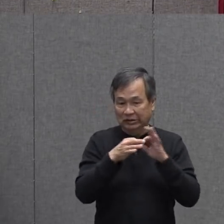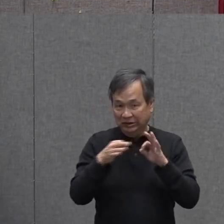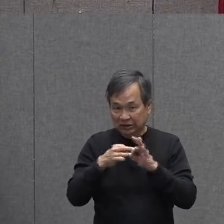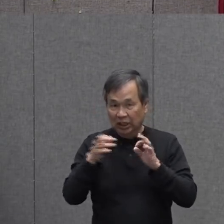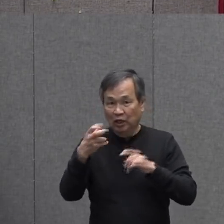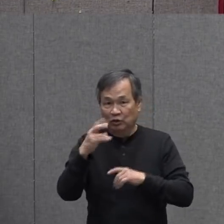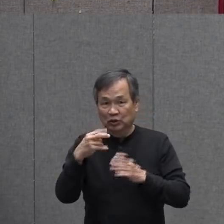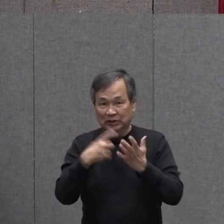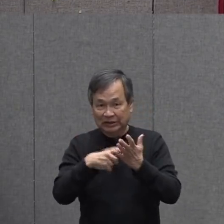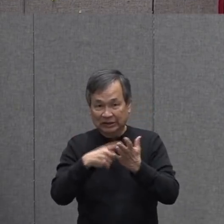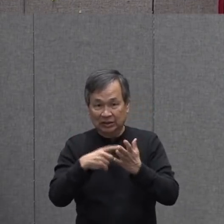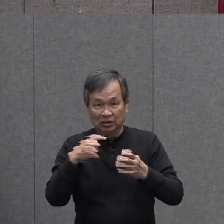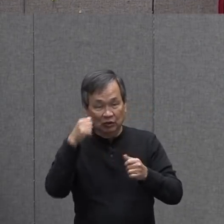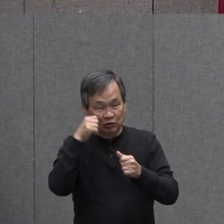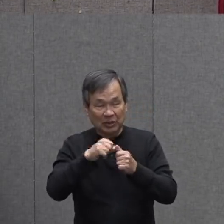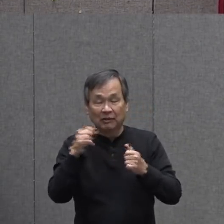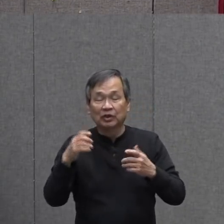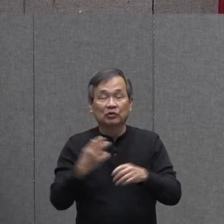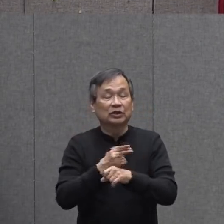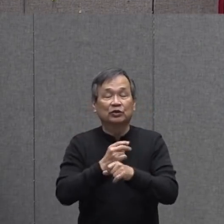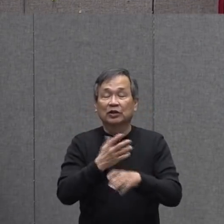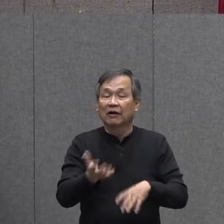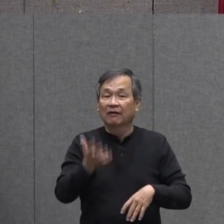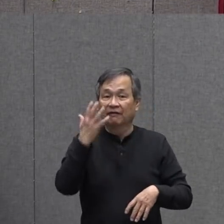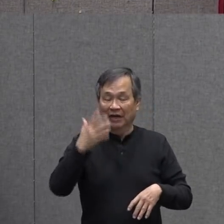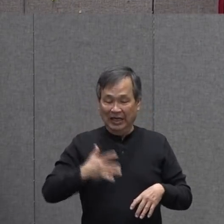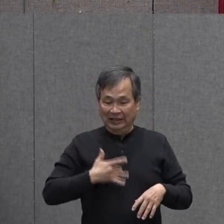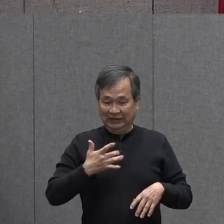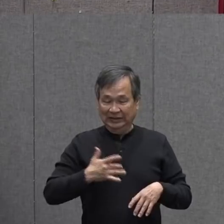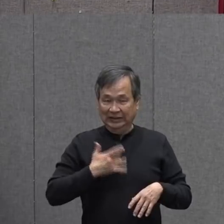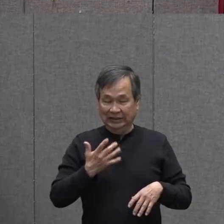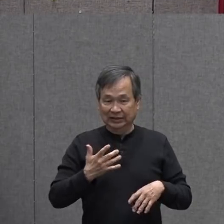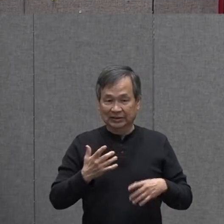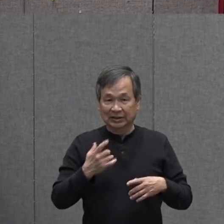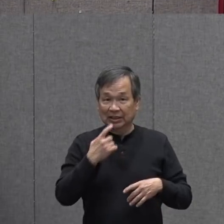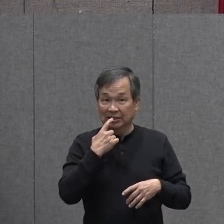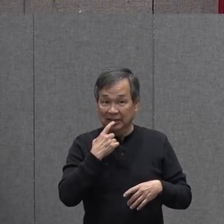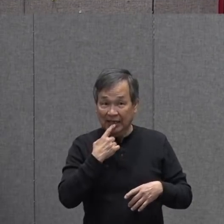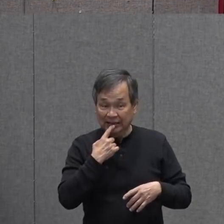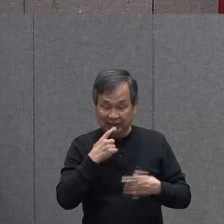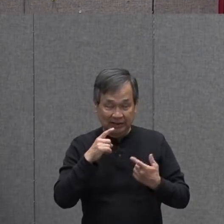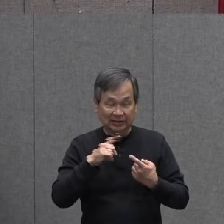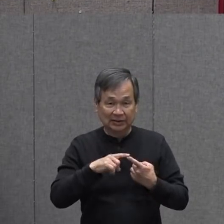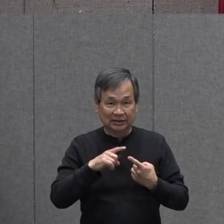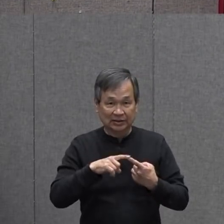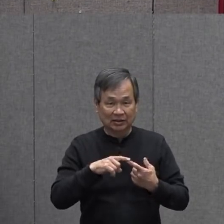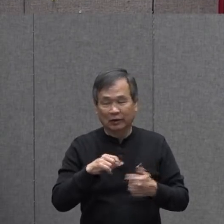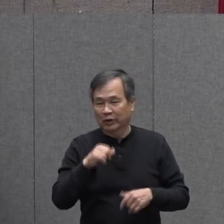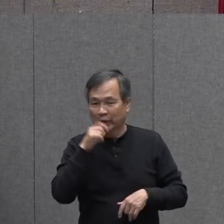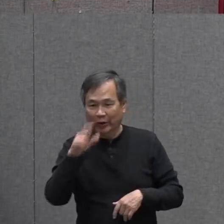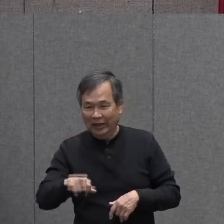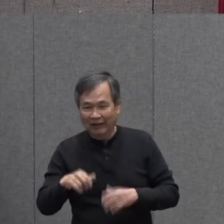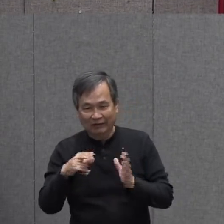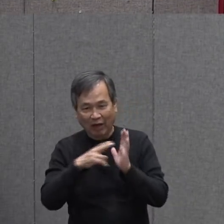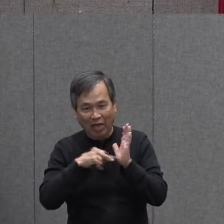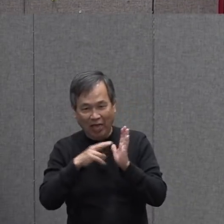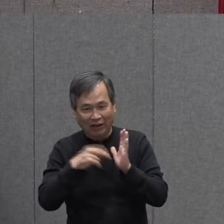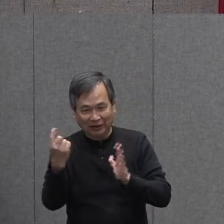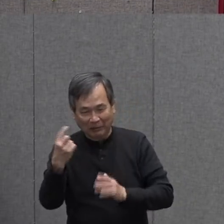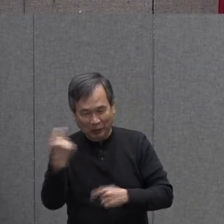So a quick review, five senses. Our sense of taste, which we're not going to use too much today.